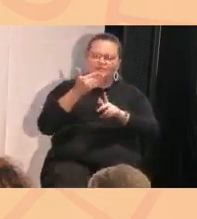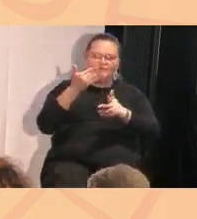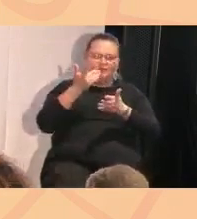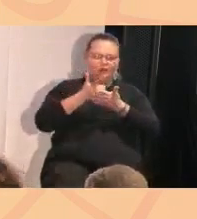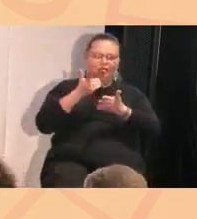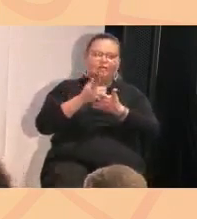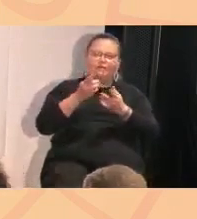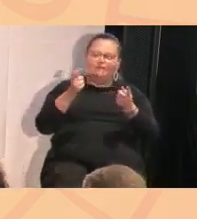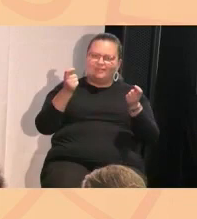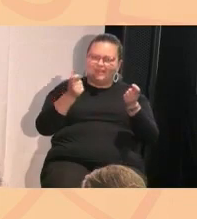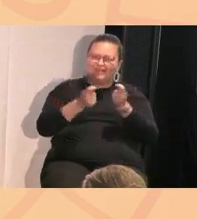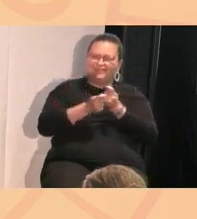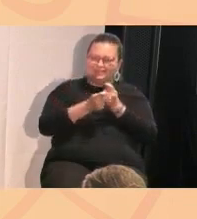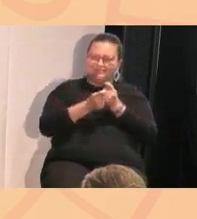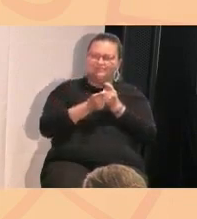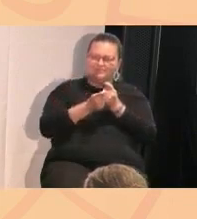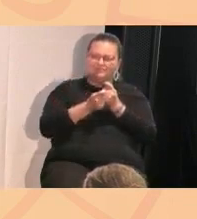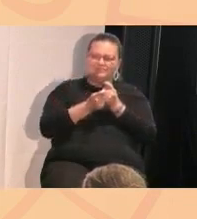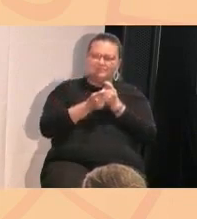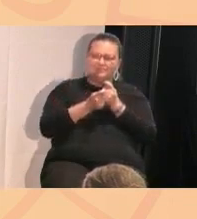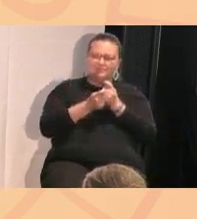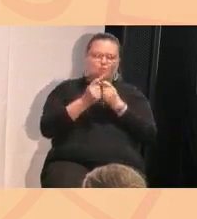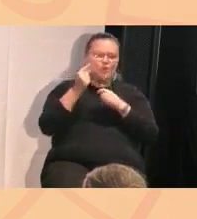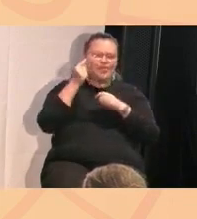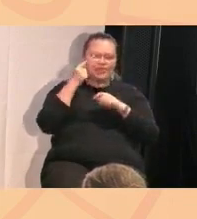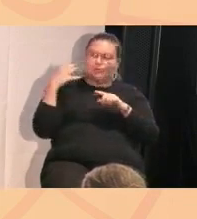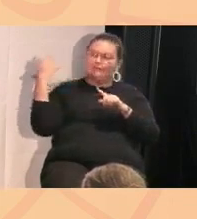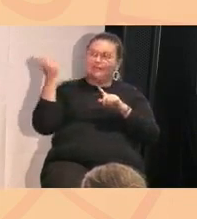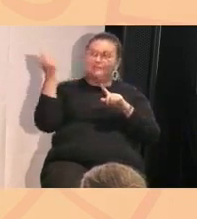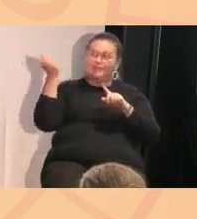And I don't know how we will be happy moving forward.